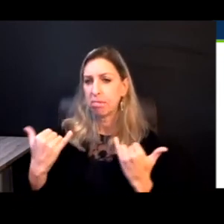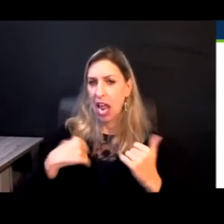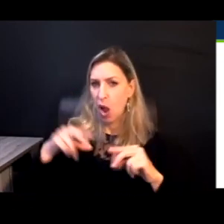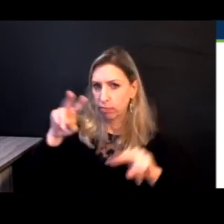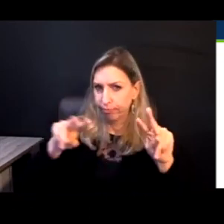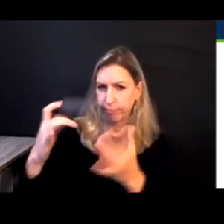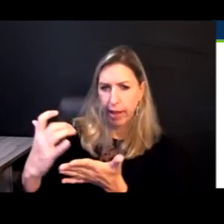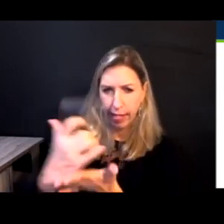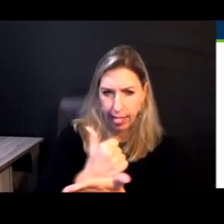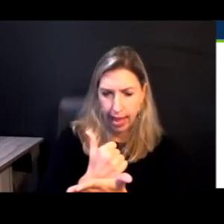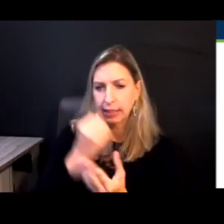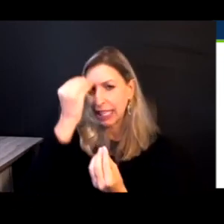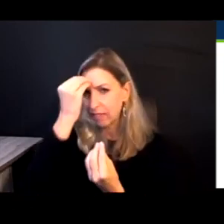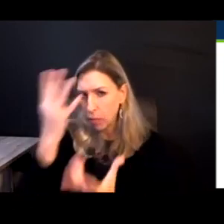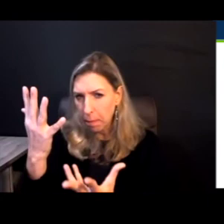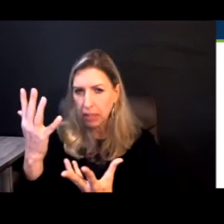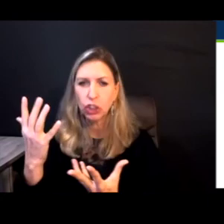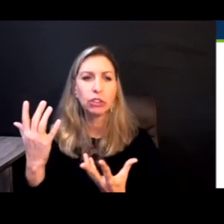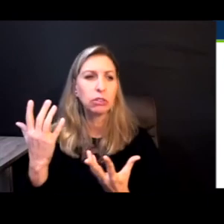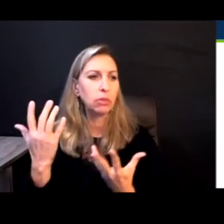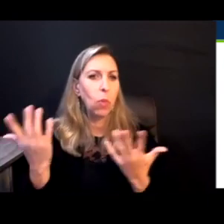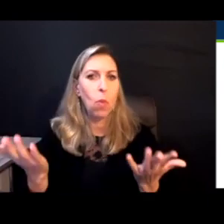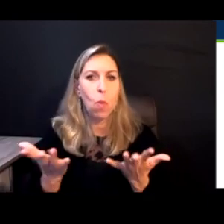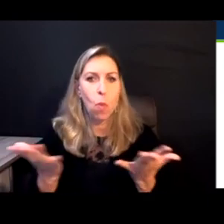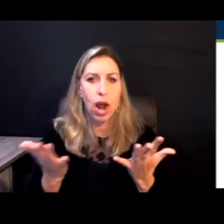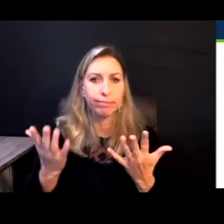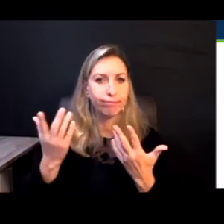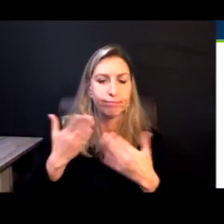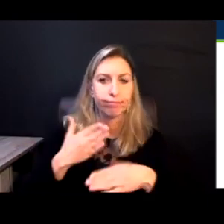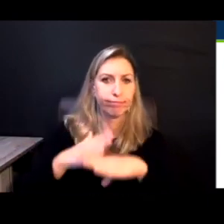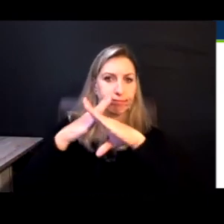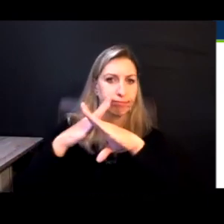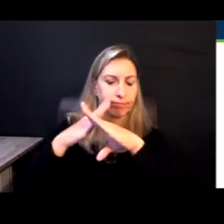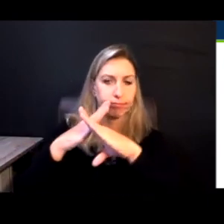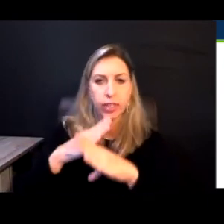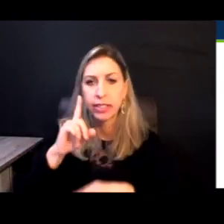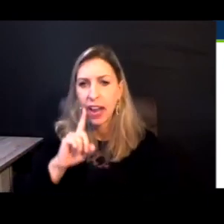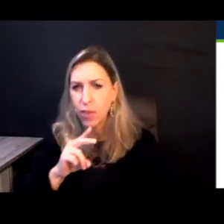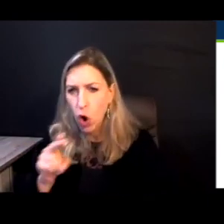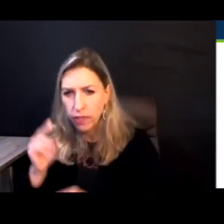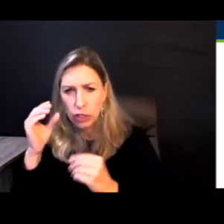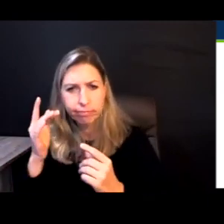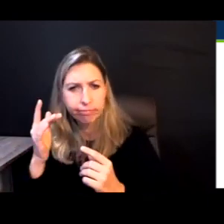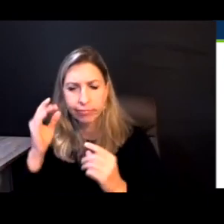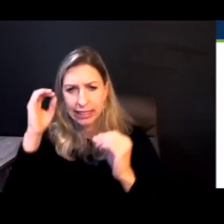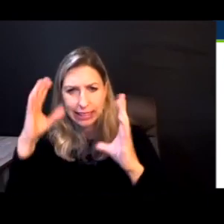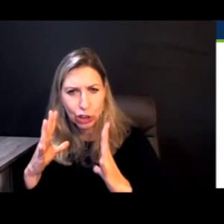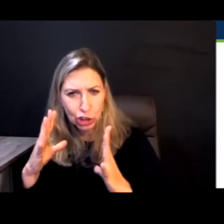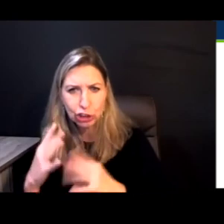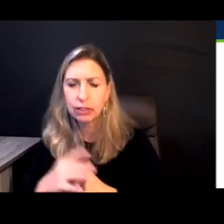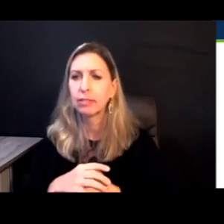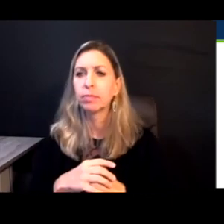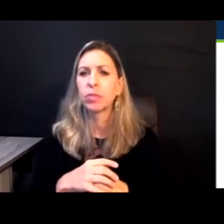I am currently exploring the reasons for DHH teacher shortage, barriers, gaps, and recruitment